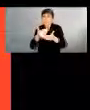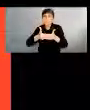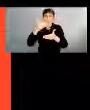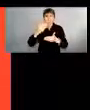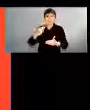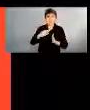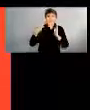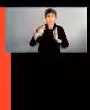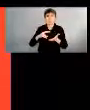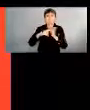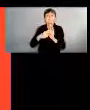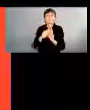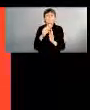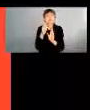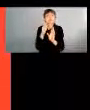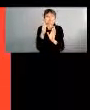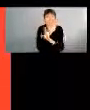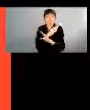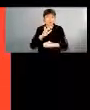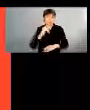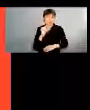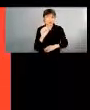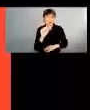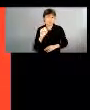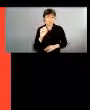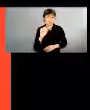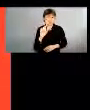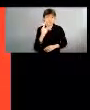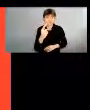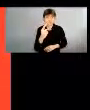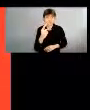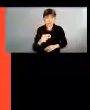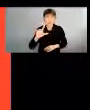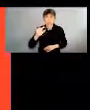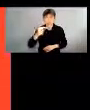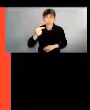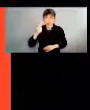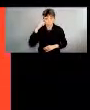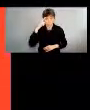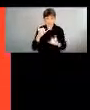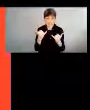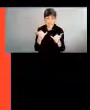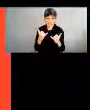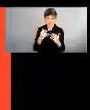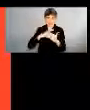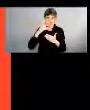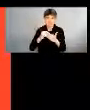June 1st, 2021 for this particular program. If this date has passed and you still need